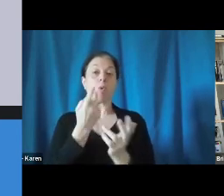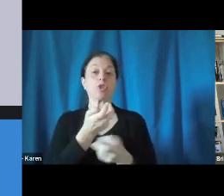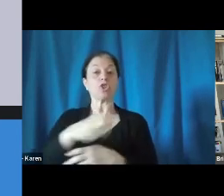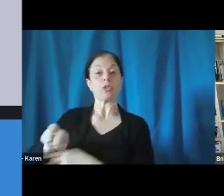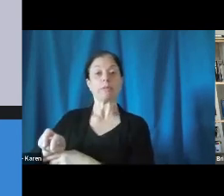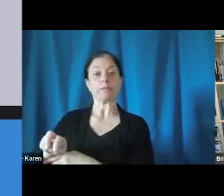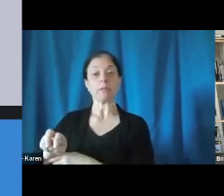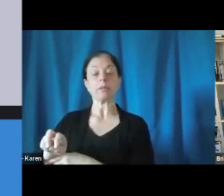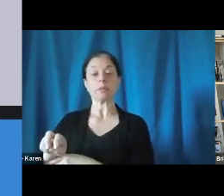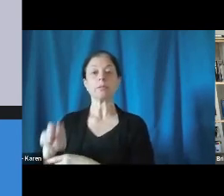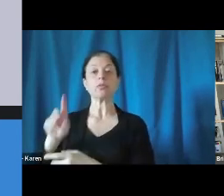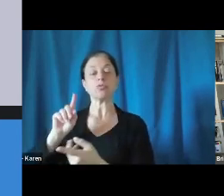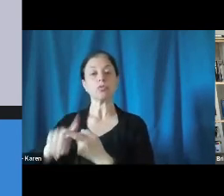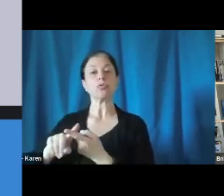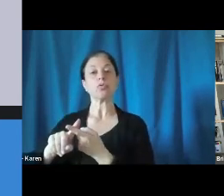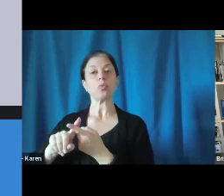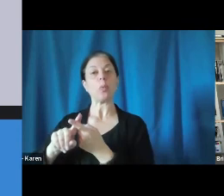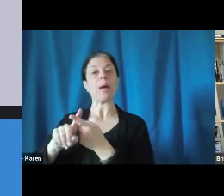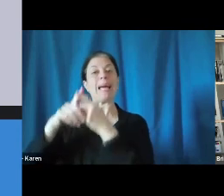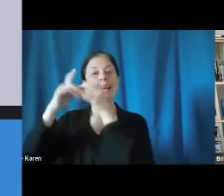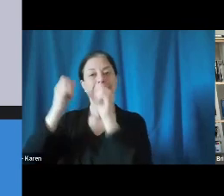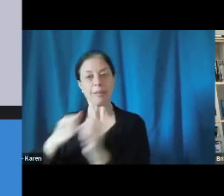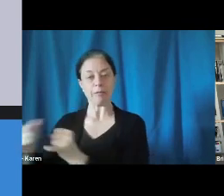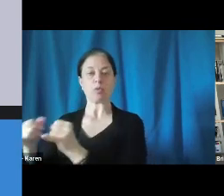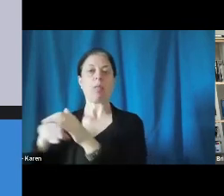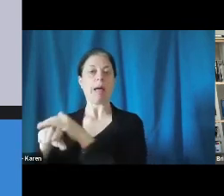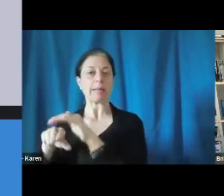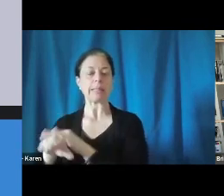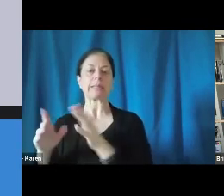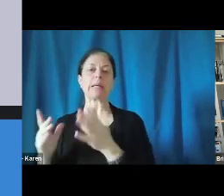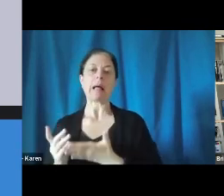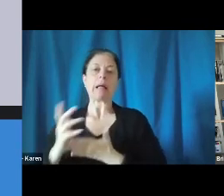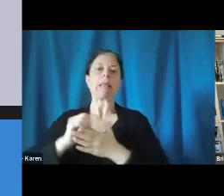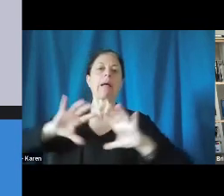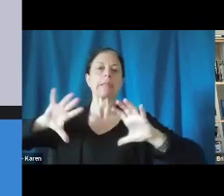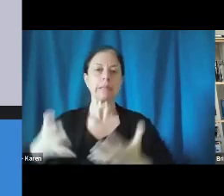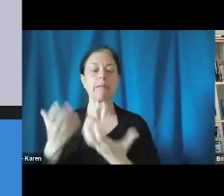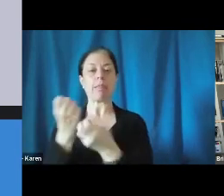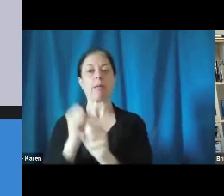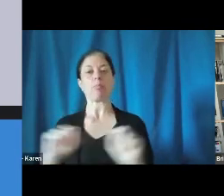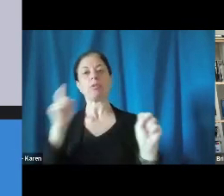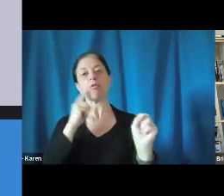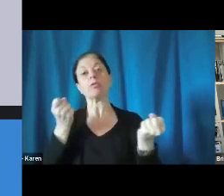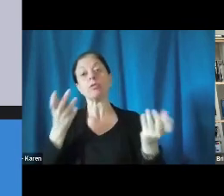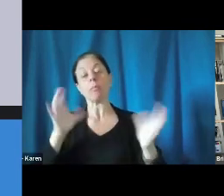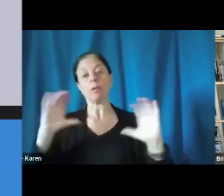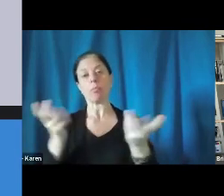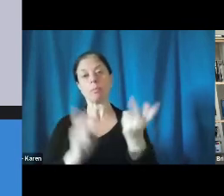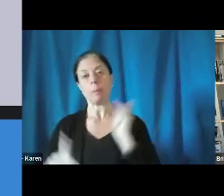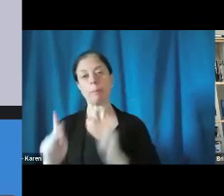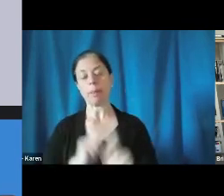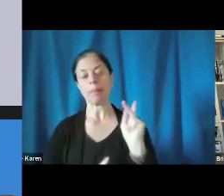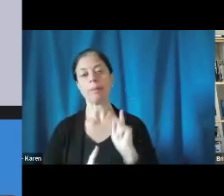calls for a shift from just individual access to this really, you know, larger,